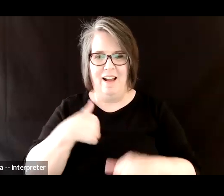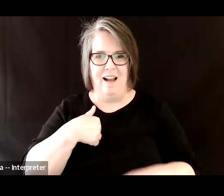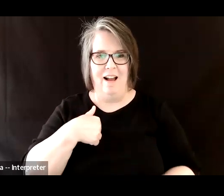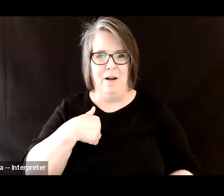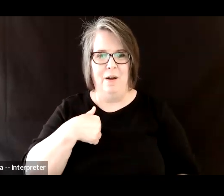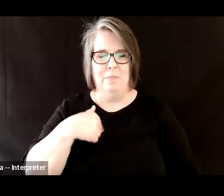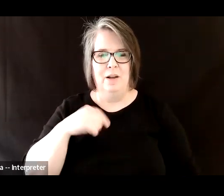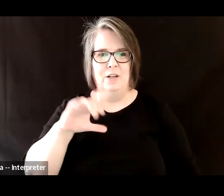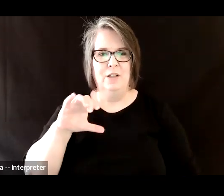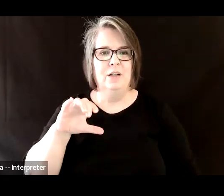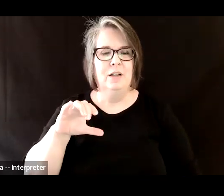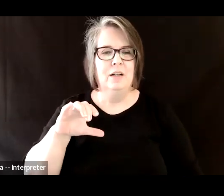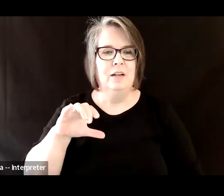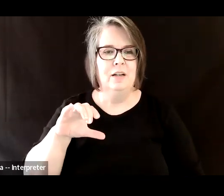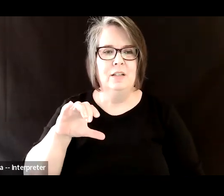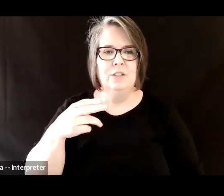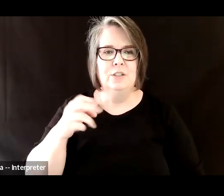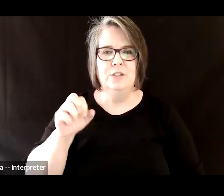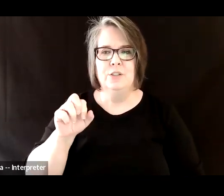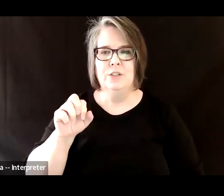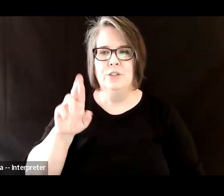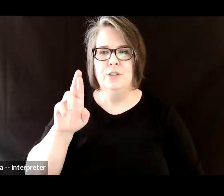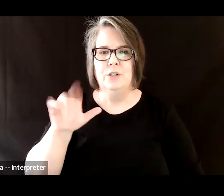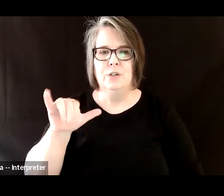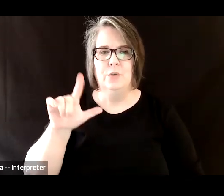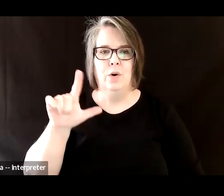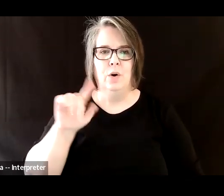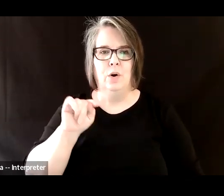Sorry. Design and academic technology.